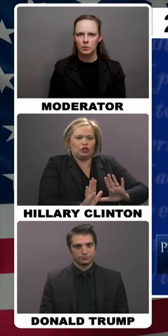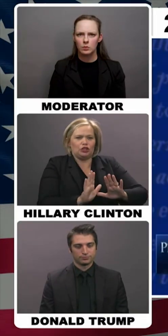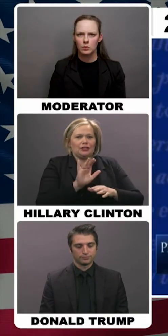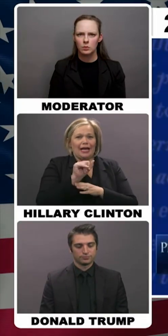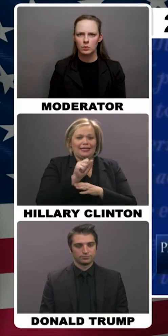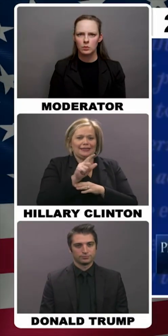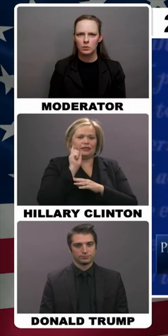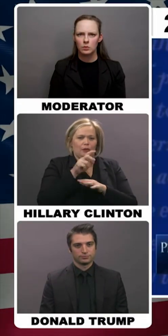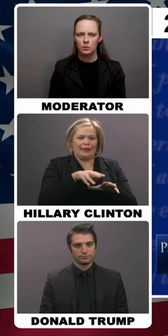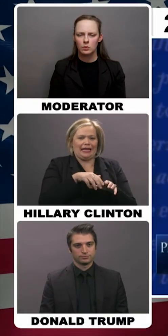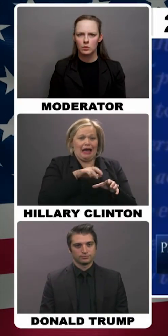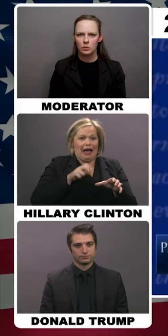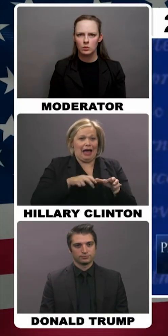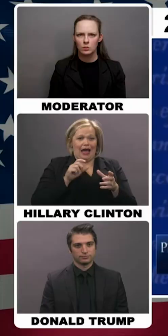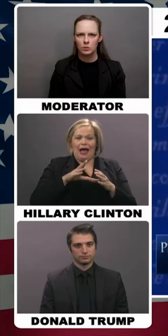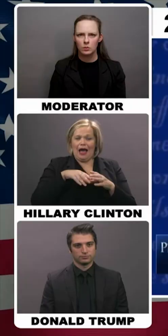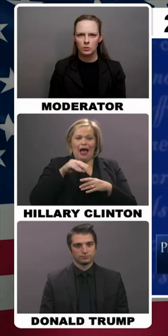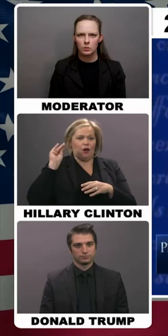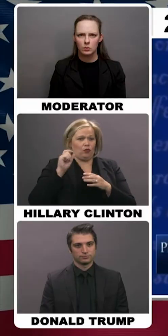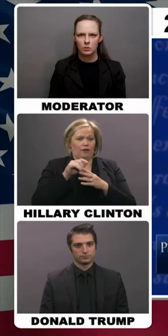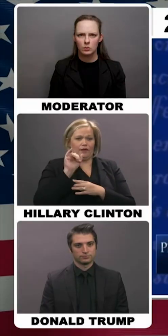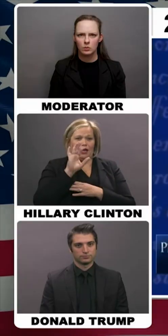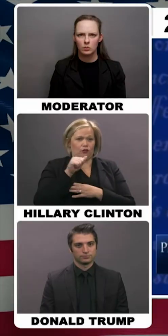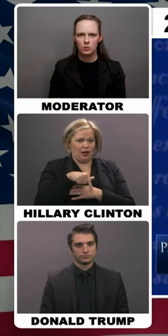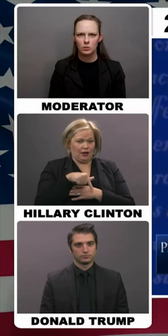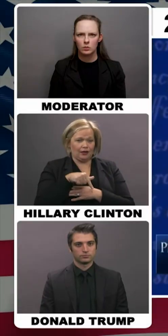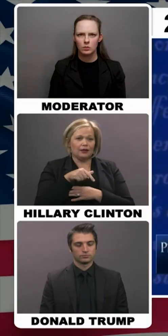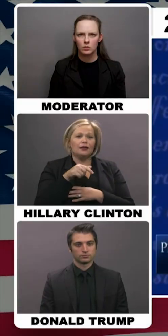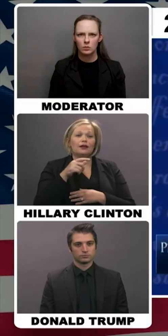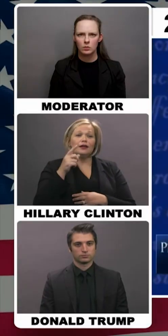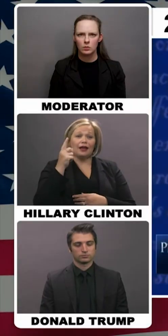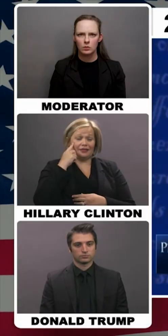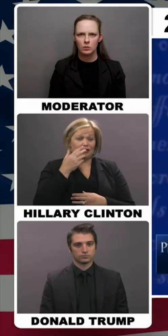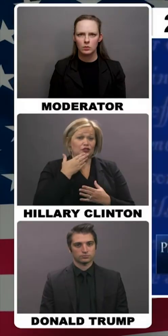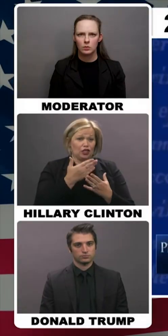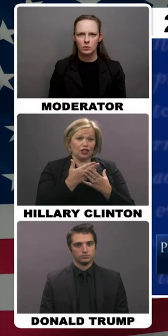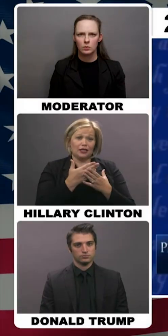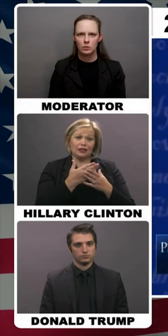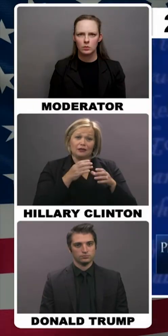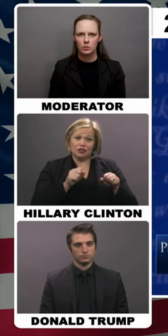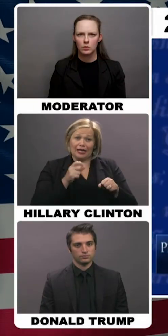I do think that there is a good chance that we can take Mosul. Uh, and you know,